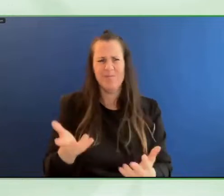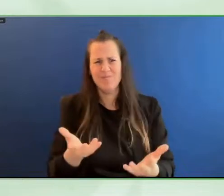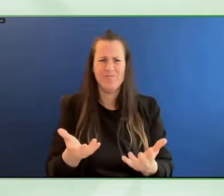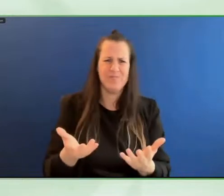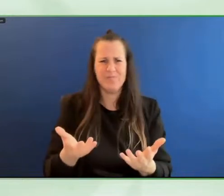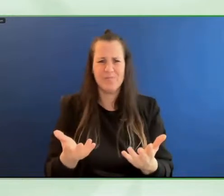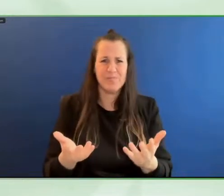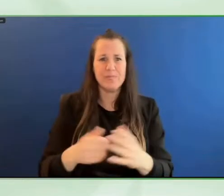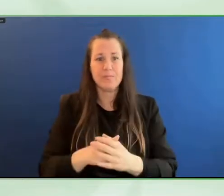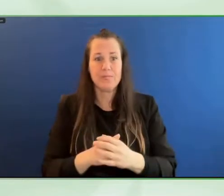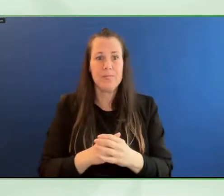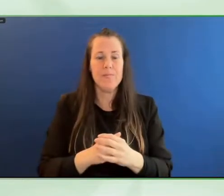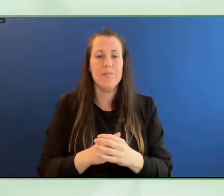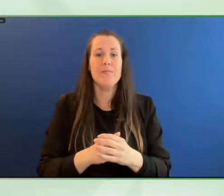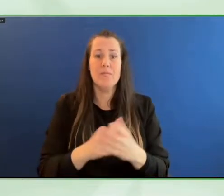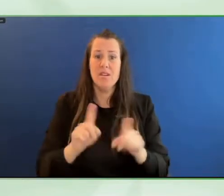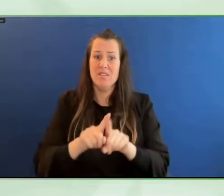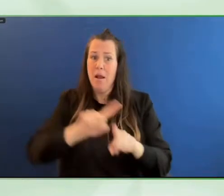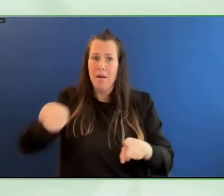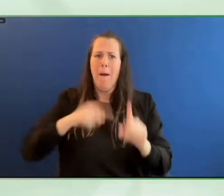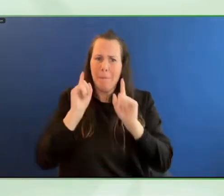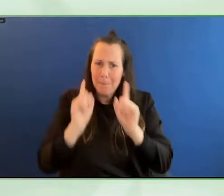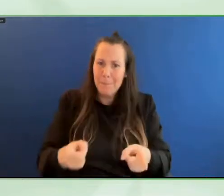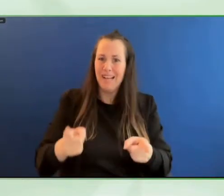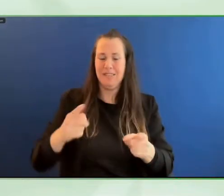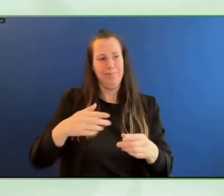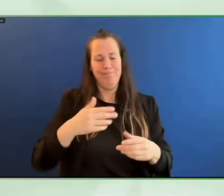I guess the human element of that is the creative bit.